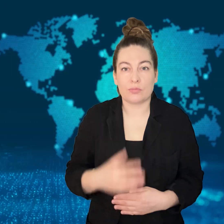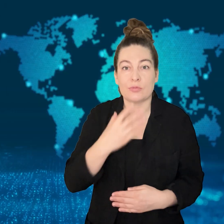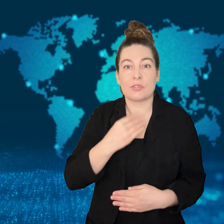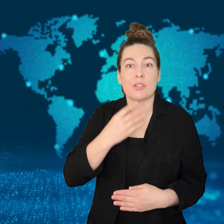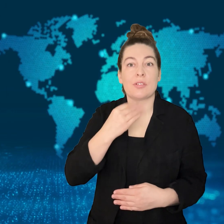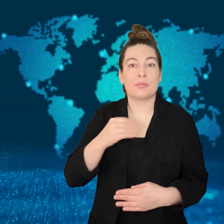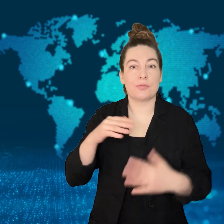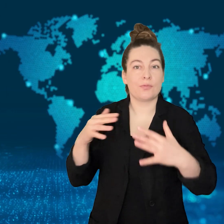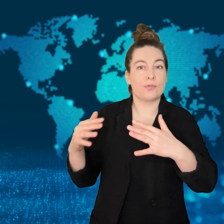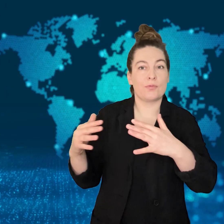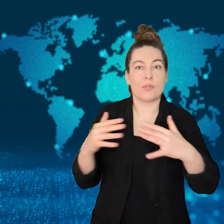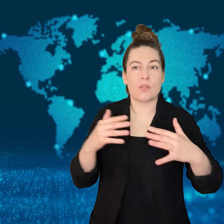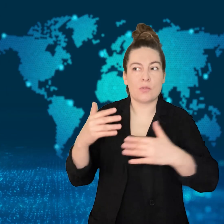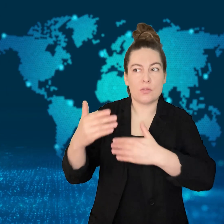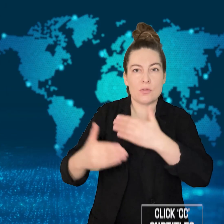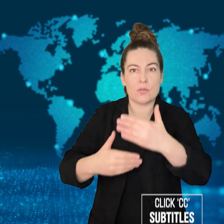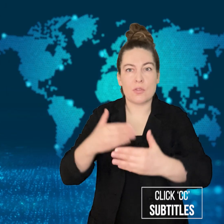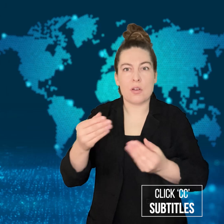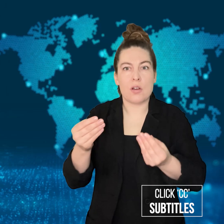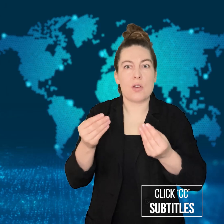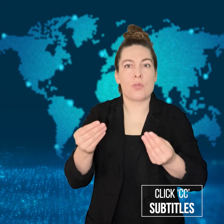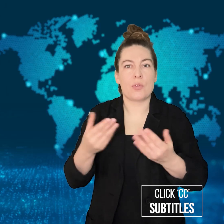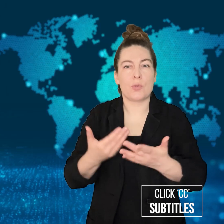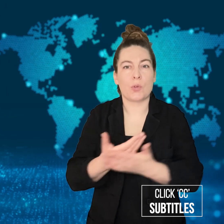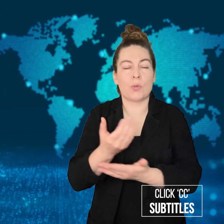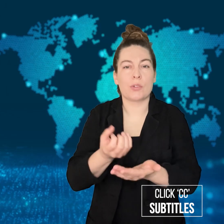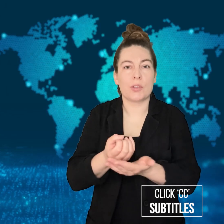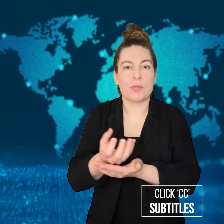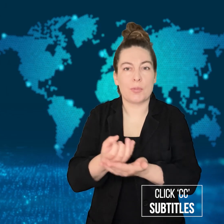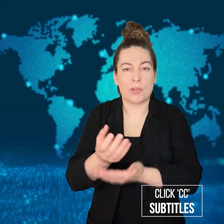War update